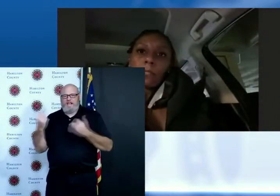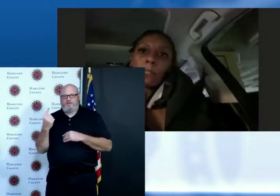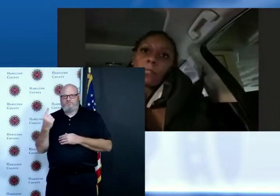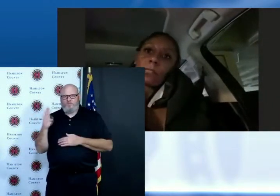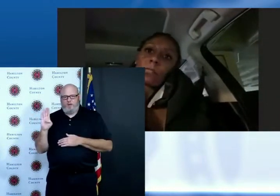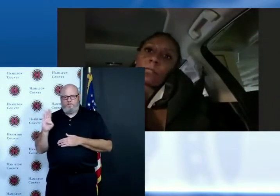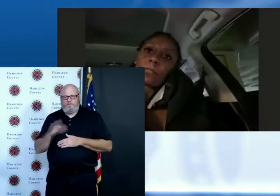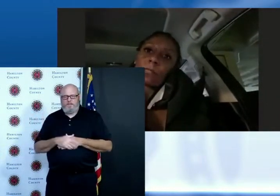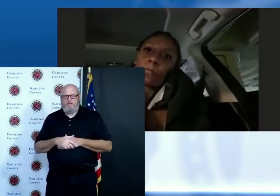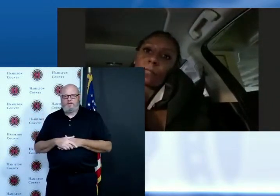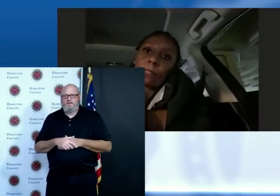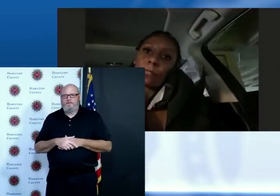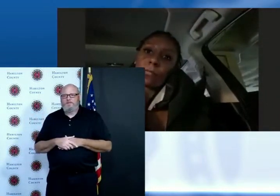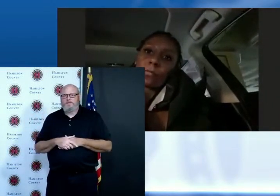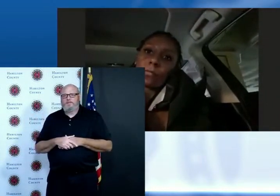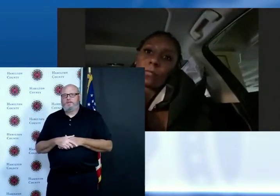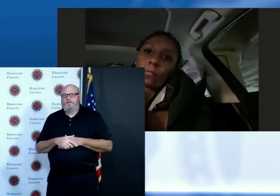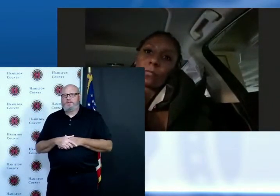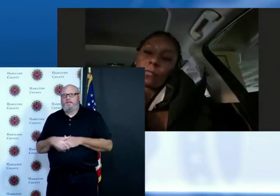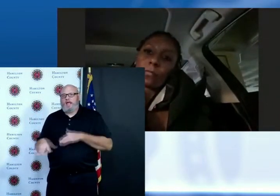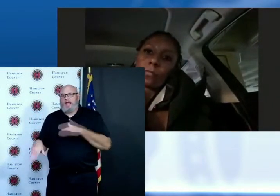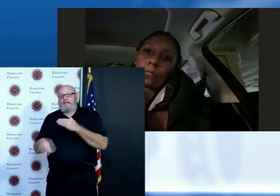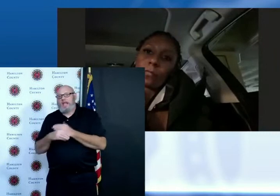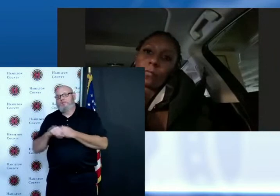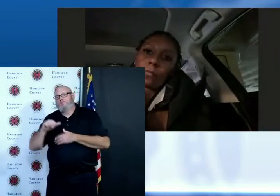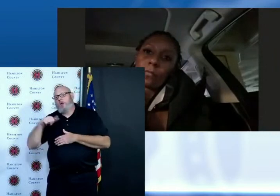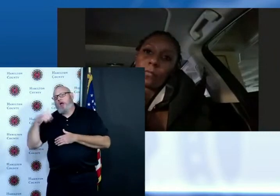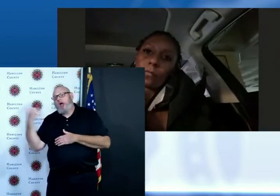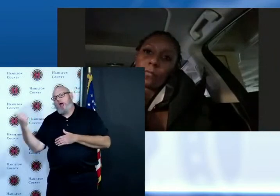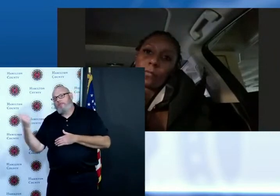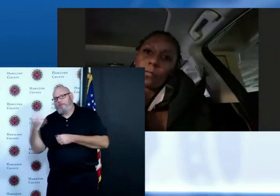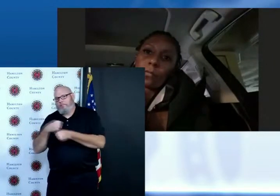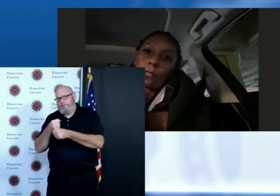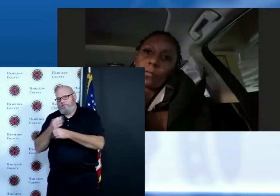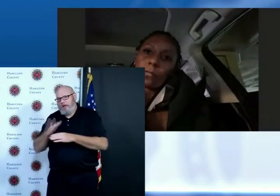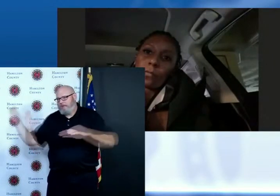manufacturers are creating the Pfizer and Moderna vaccine meaning they have shifted what they're